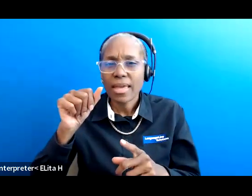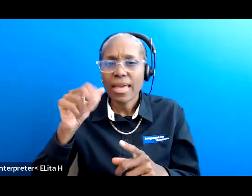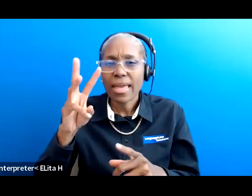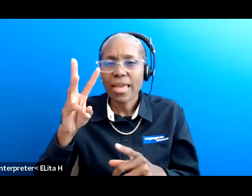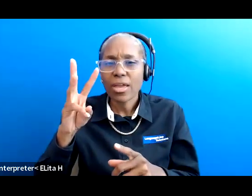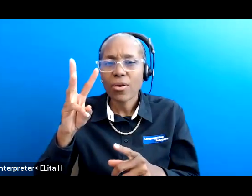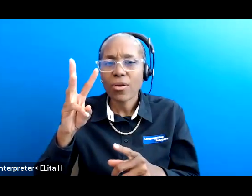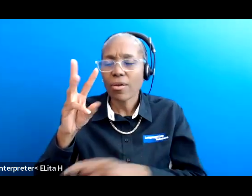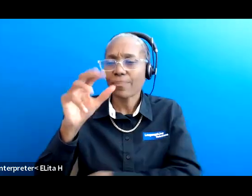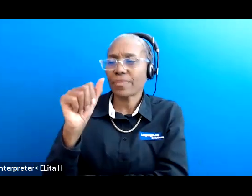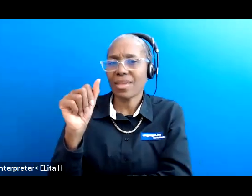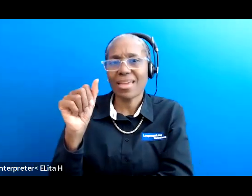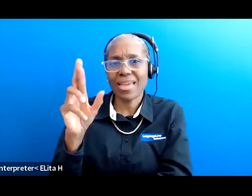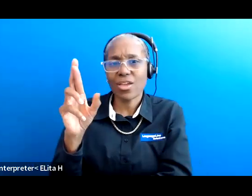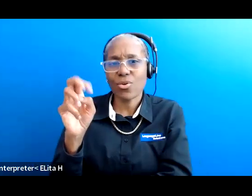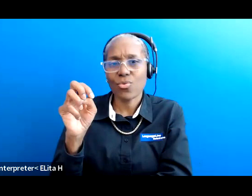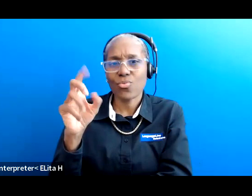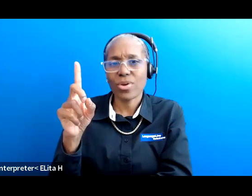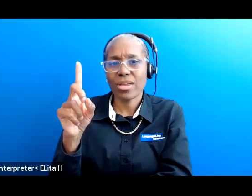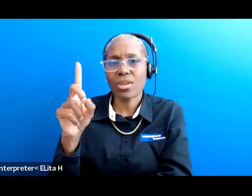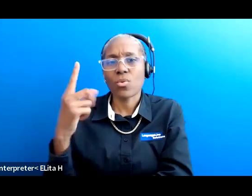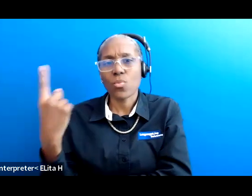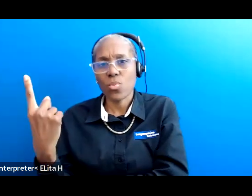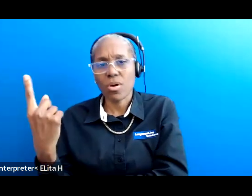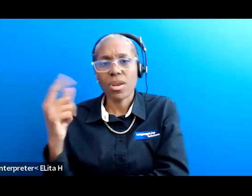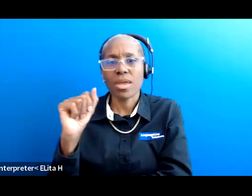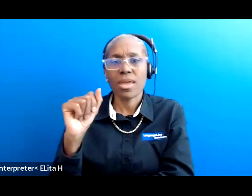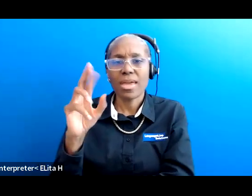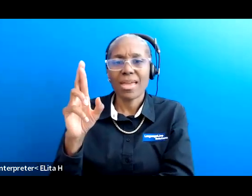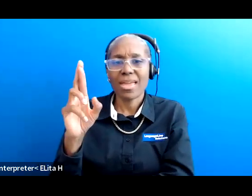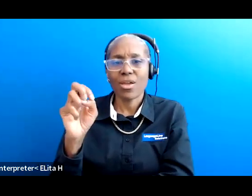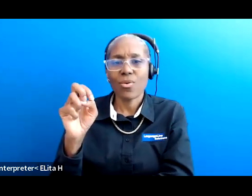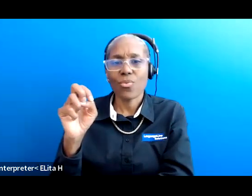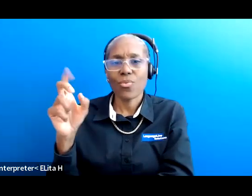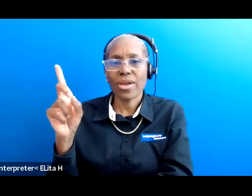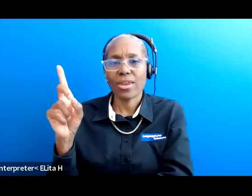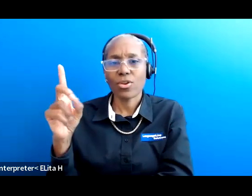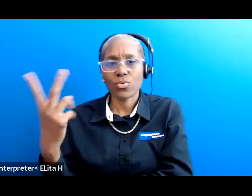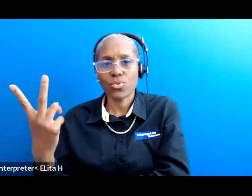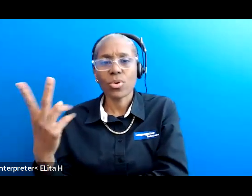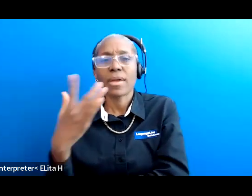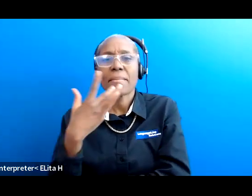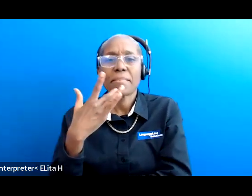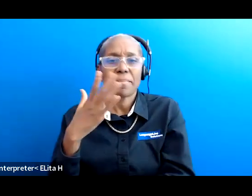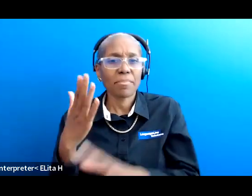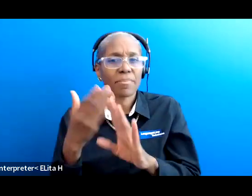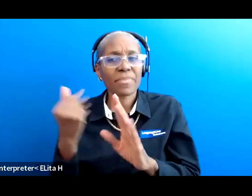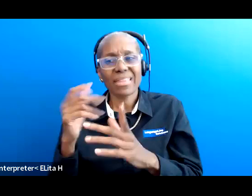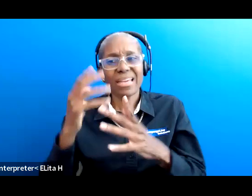There's AREDS 1 and there's AREDS 2, but AREDS 2 is the more preferred one. So that can help stabilize the eyes.